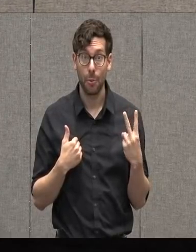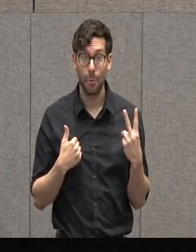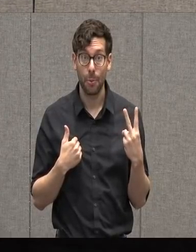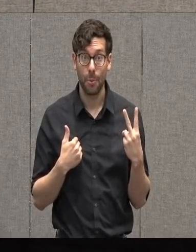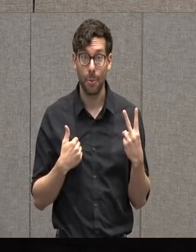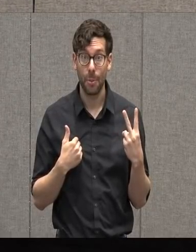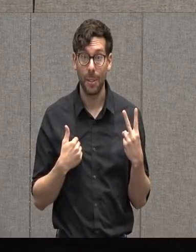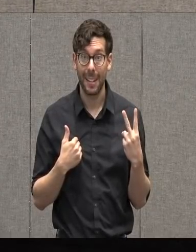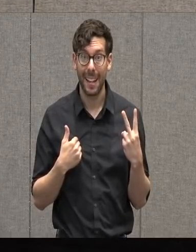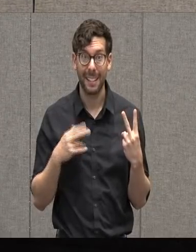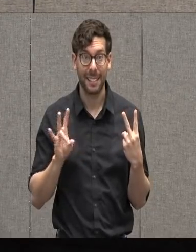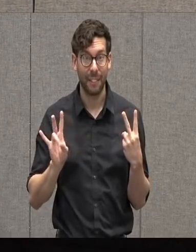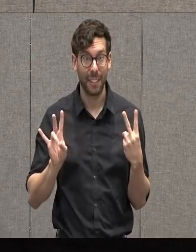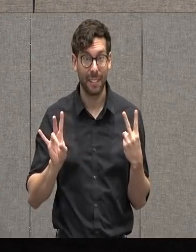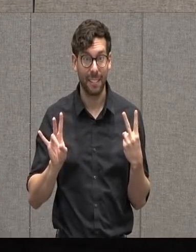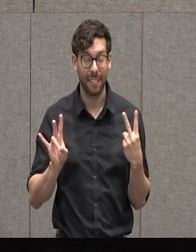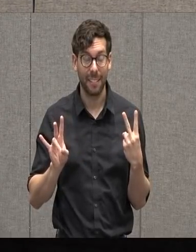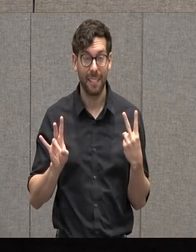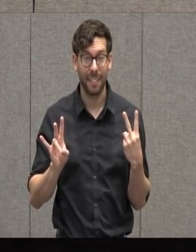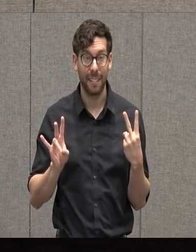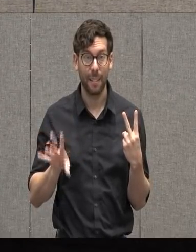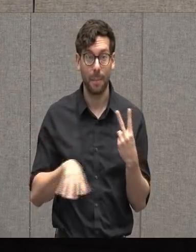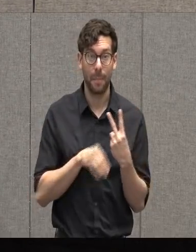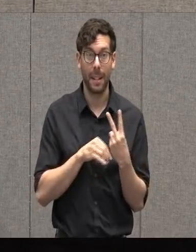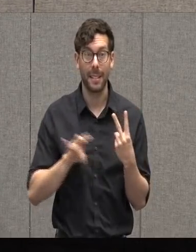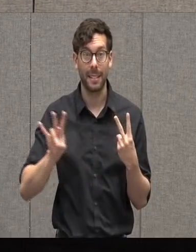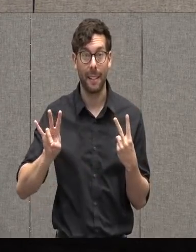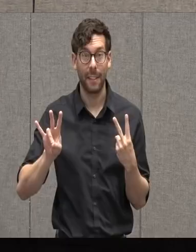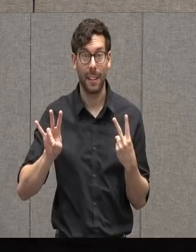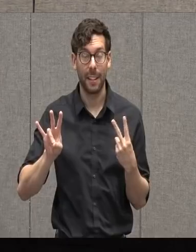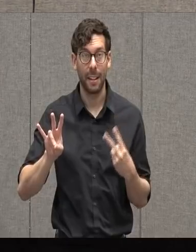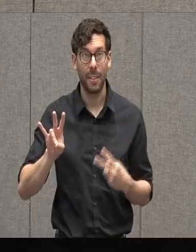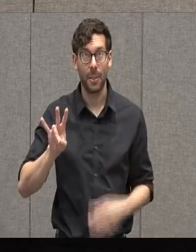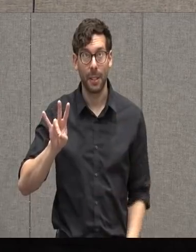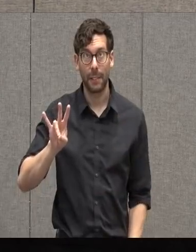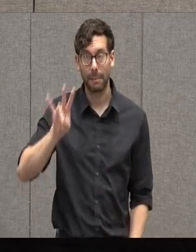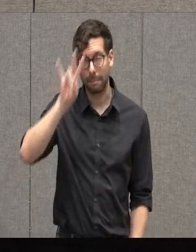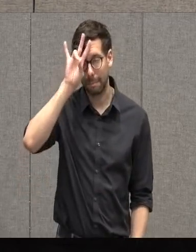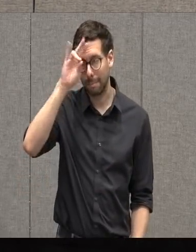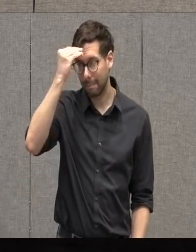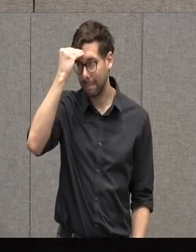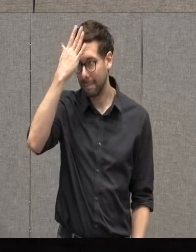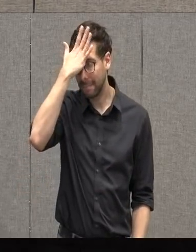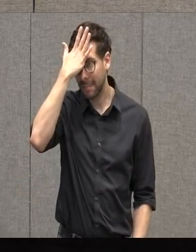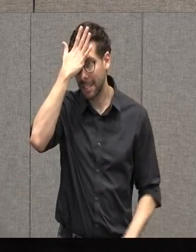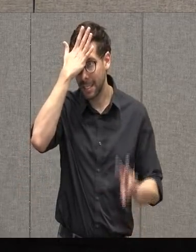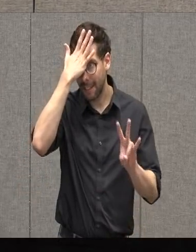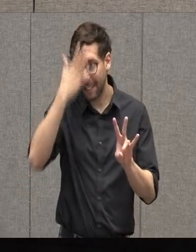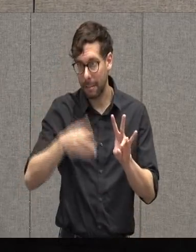plus seven. I'll put seven in my head, eight, nine.